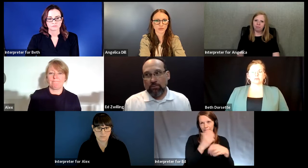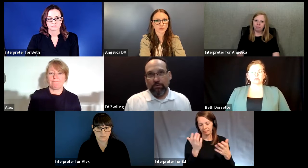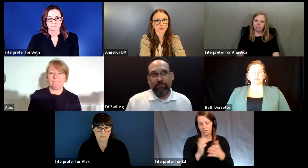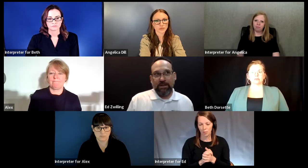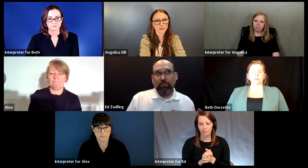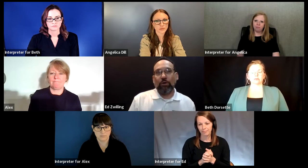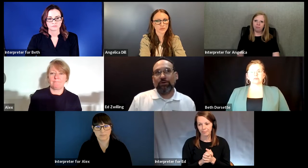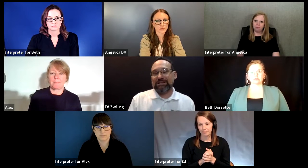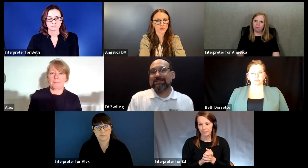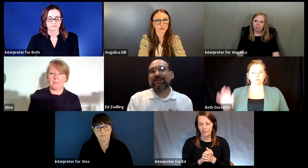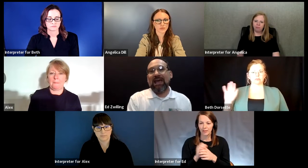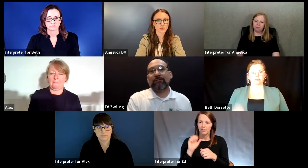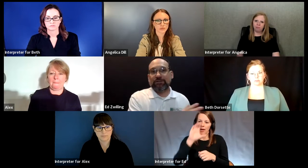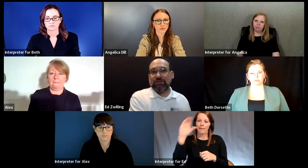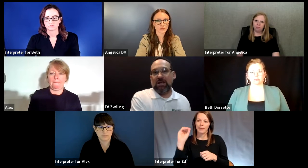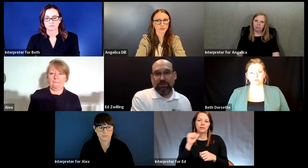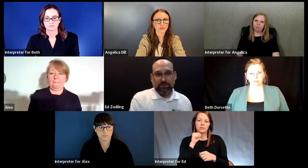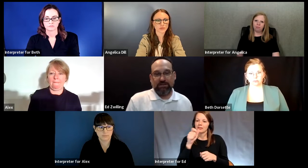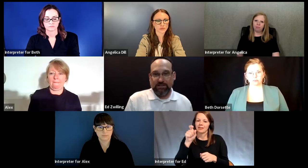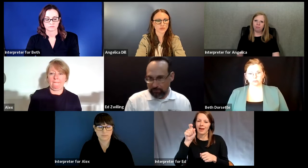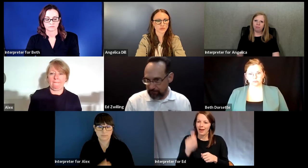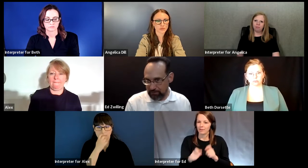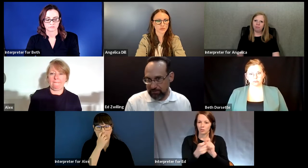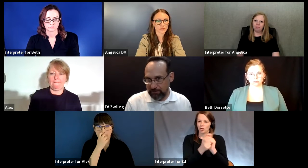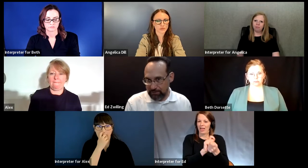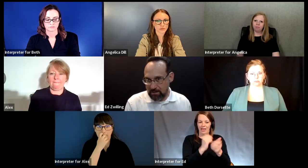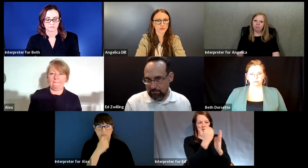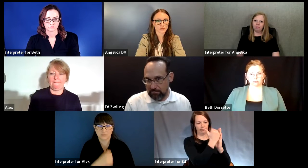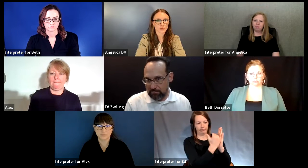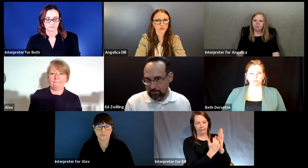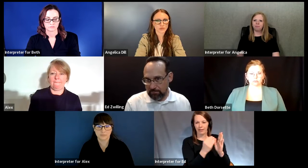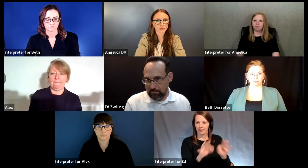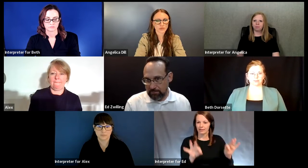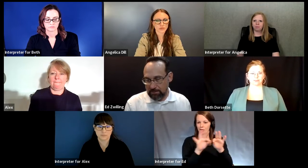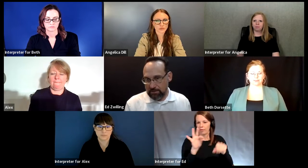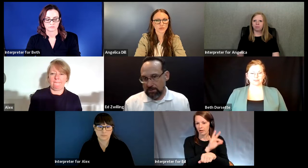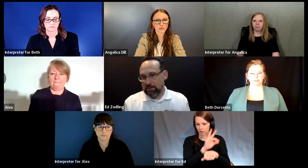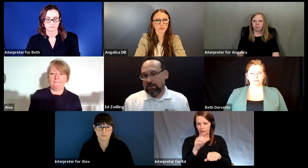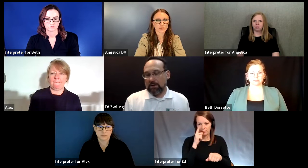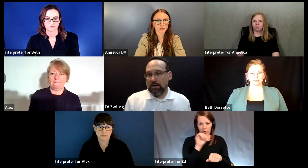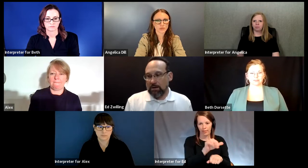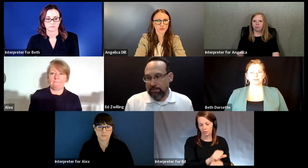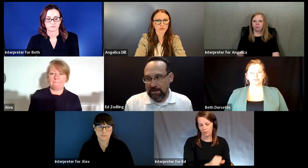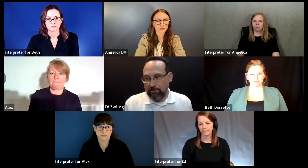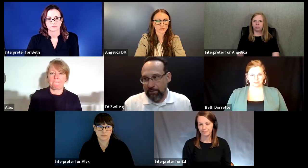So the employer doesn't have to change the essential functions of the job.